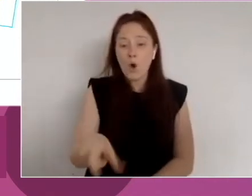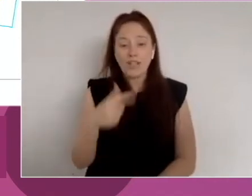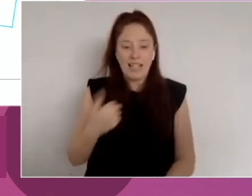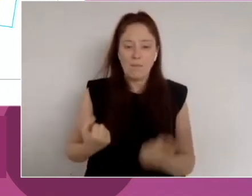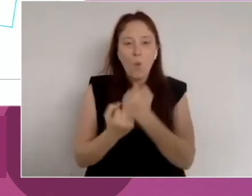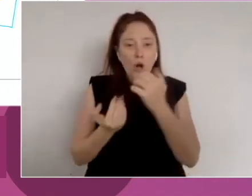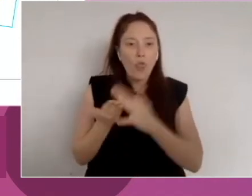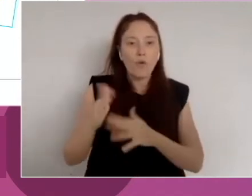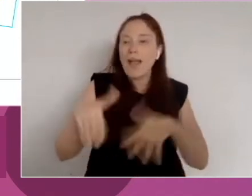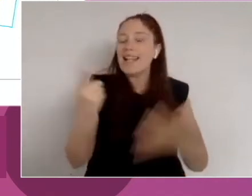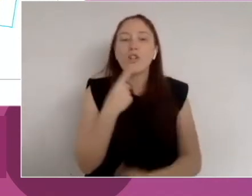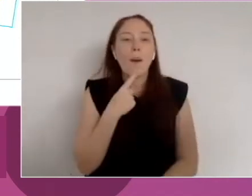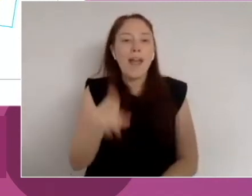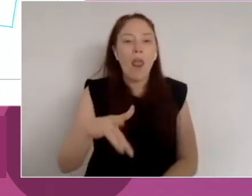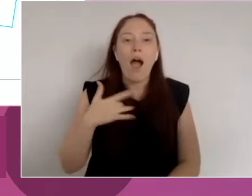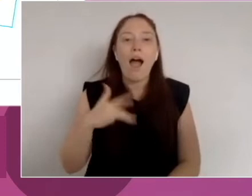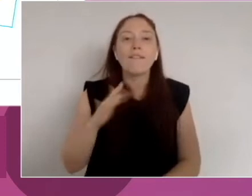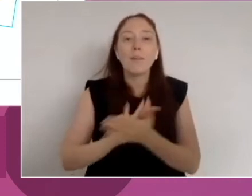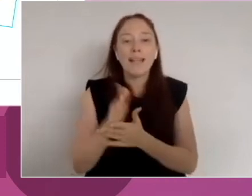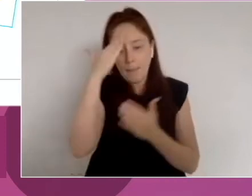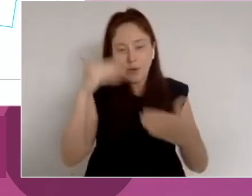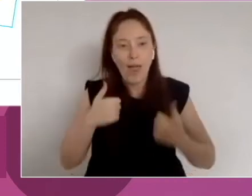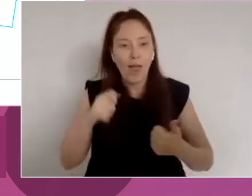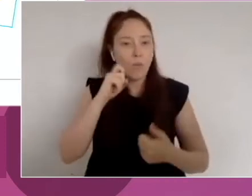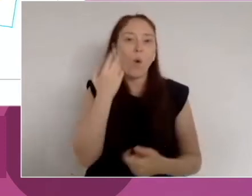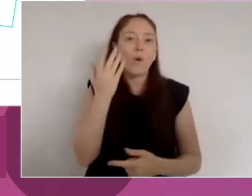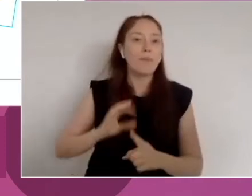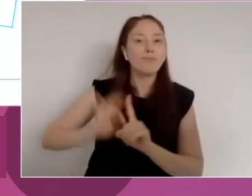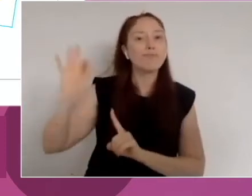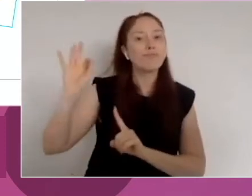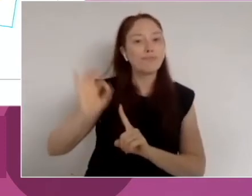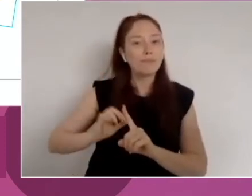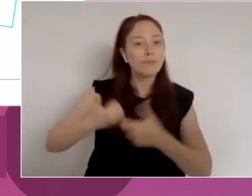to be as mentally healthy and well as they can be, then, actually, you do need to address those